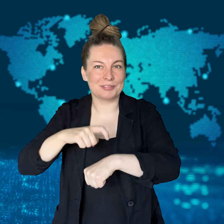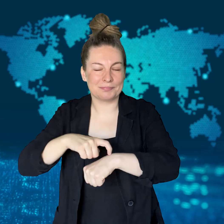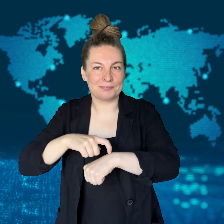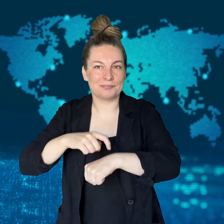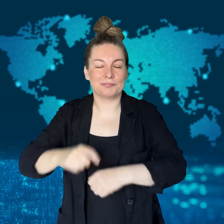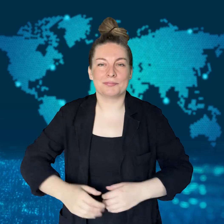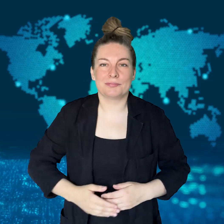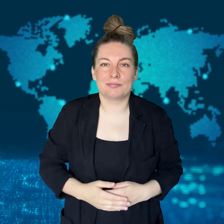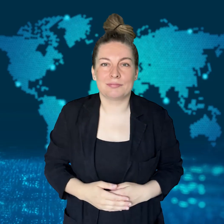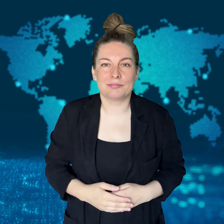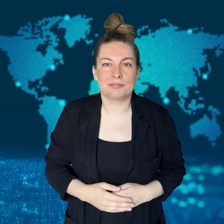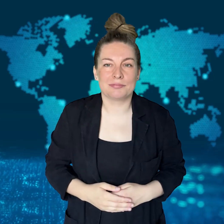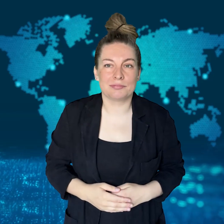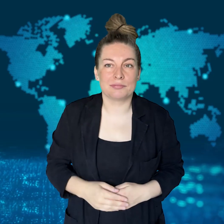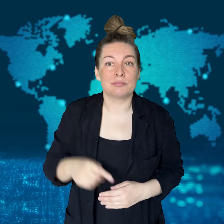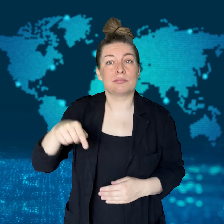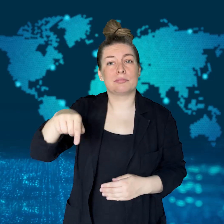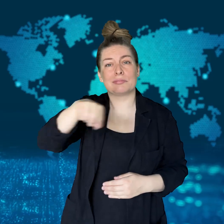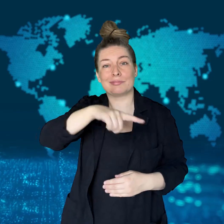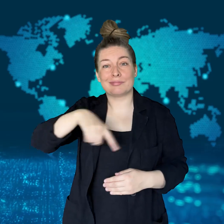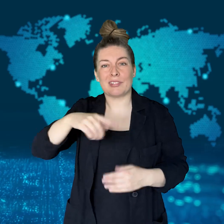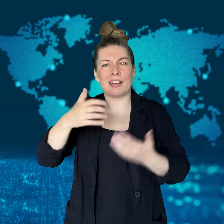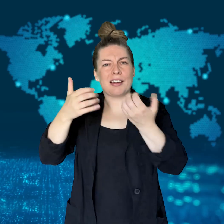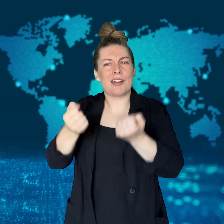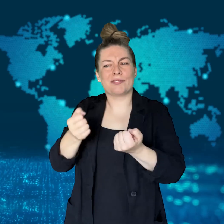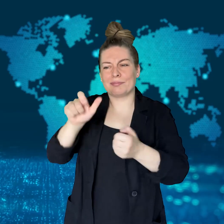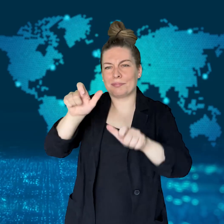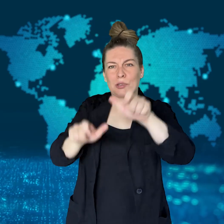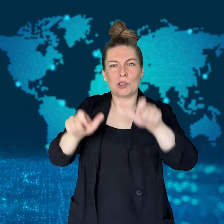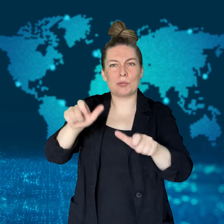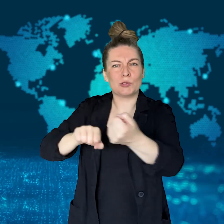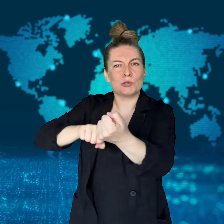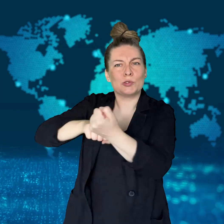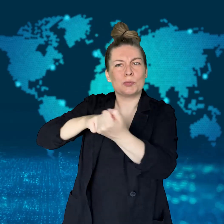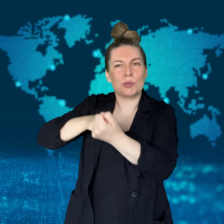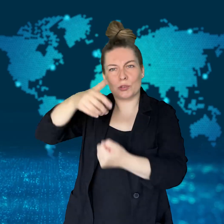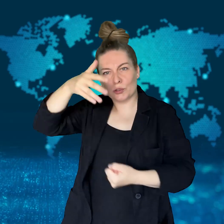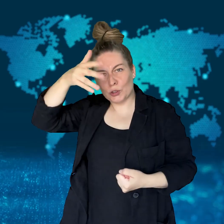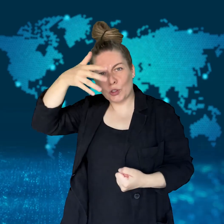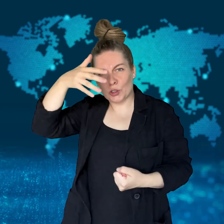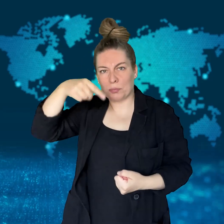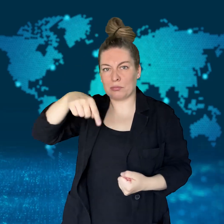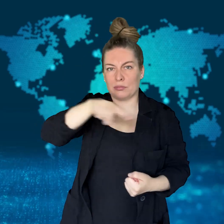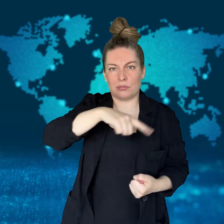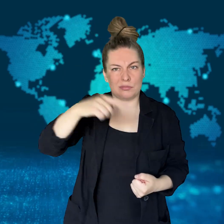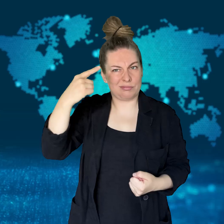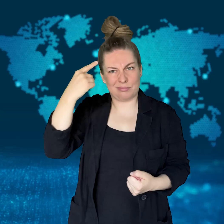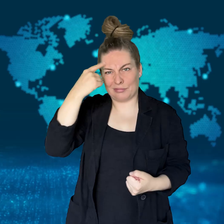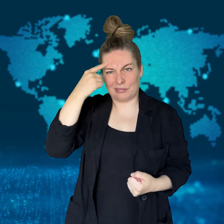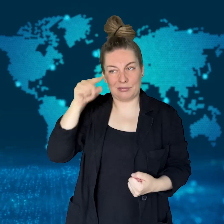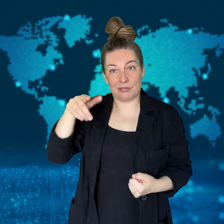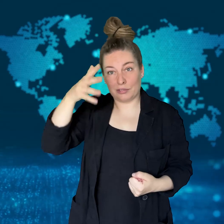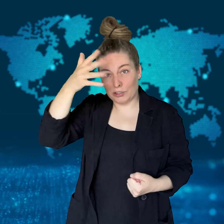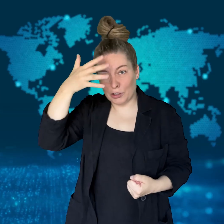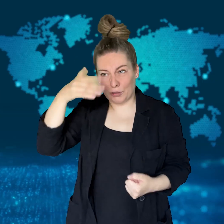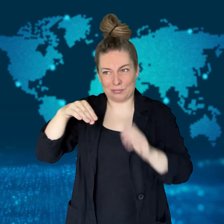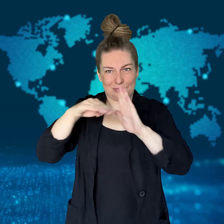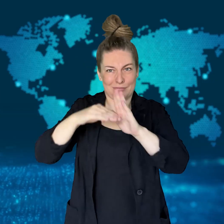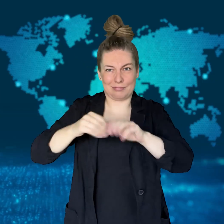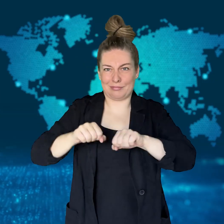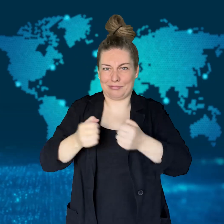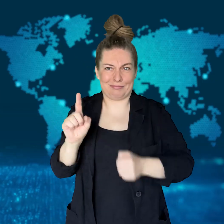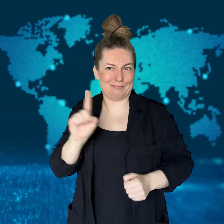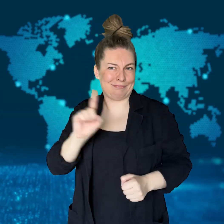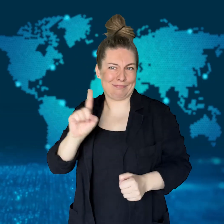and 24 hours after the verdict, his campaign announced